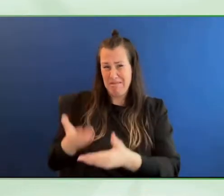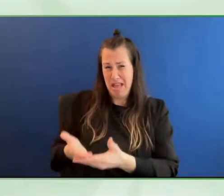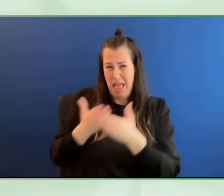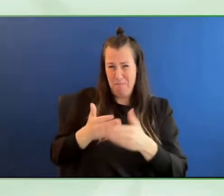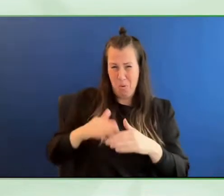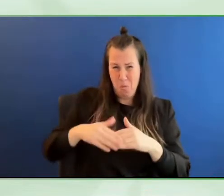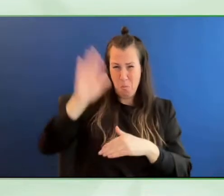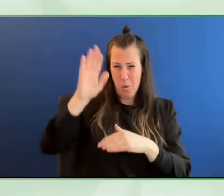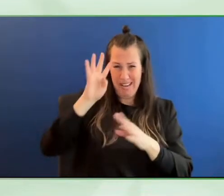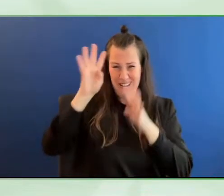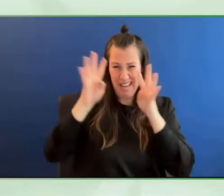Goodbye.